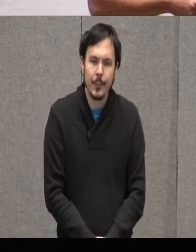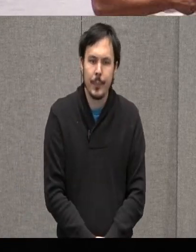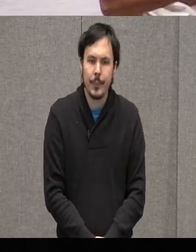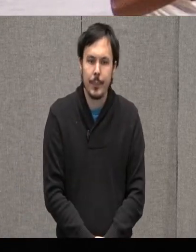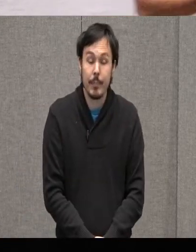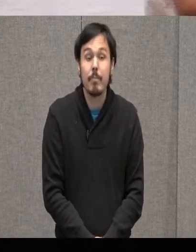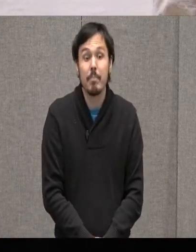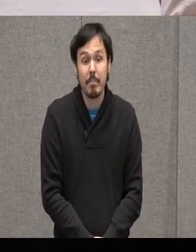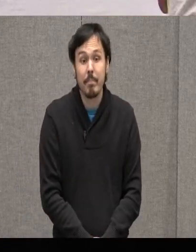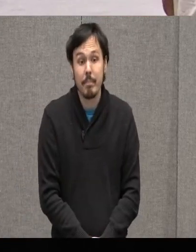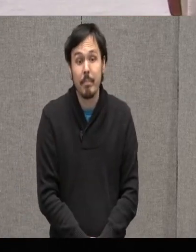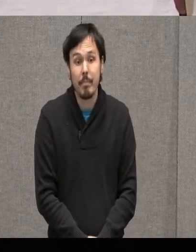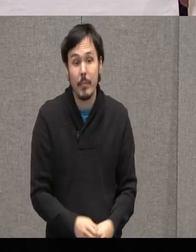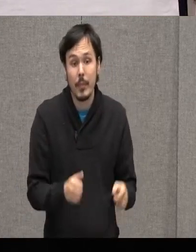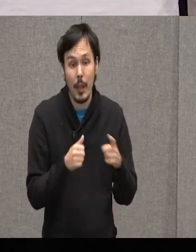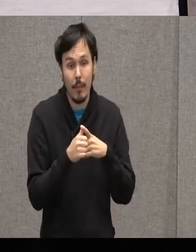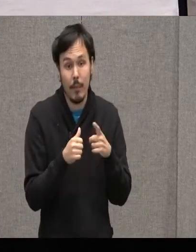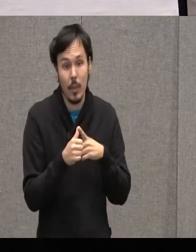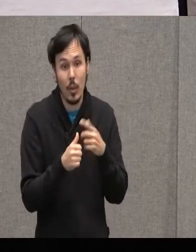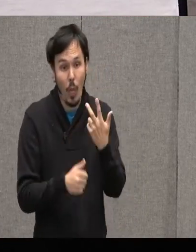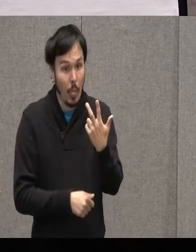All right the first thing we know is we have three cats.